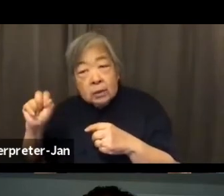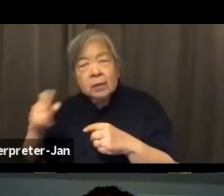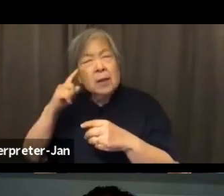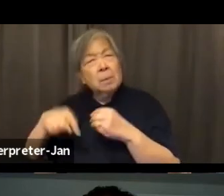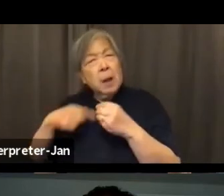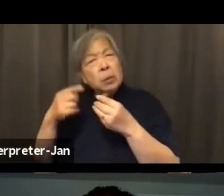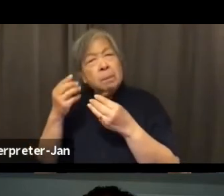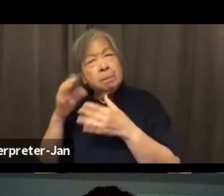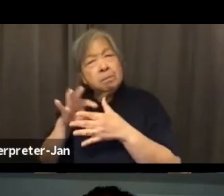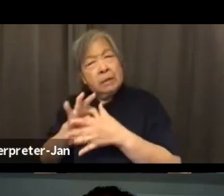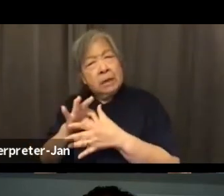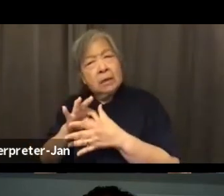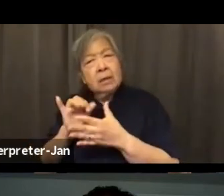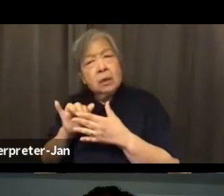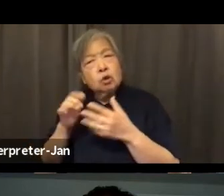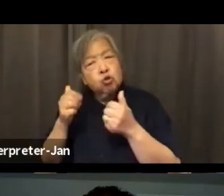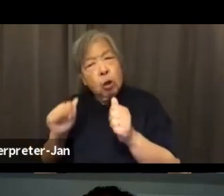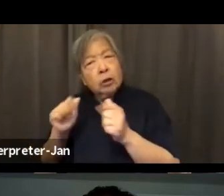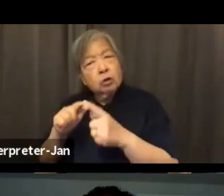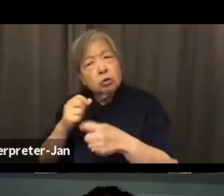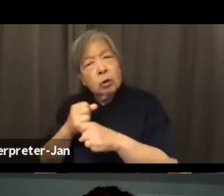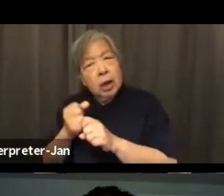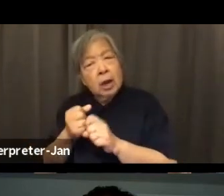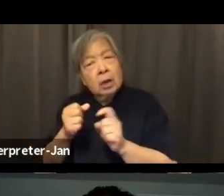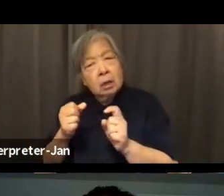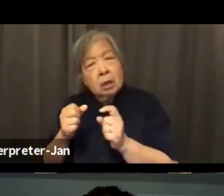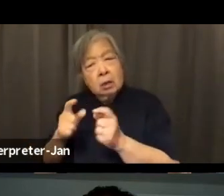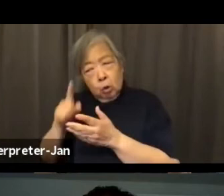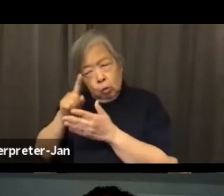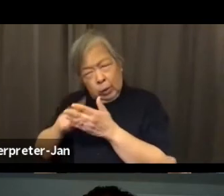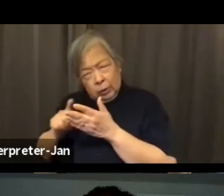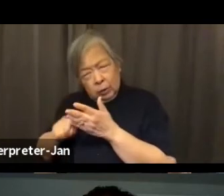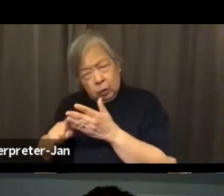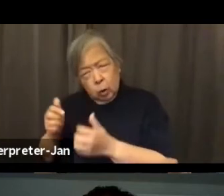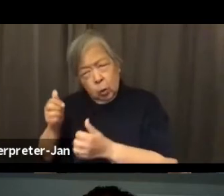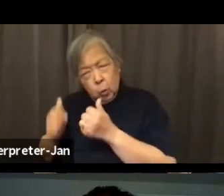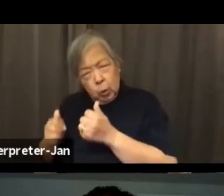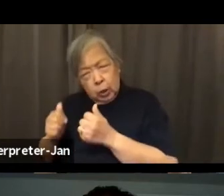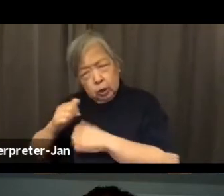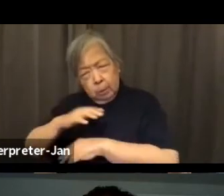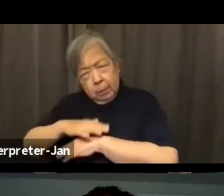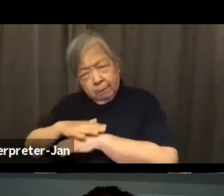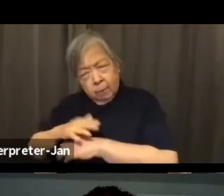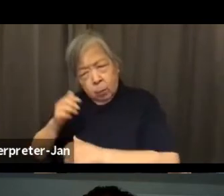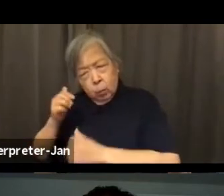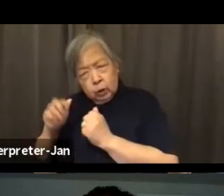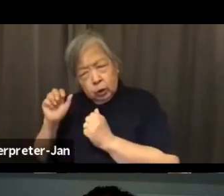research on what platforms and software seem most appropriate for your needs.